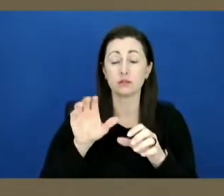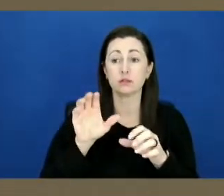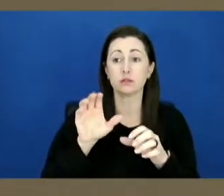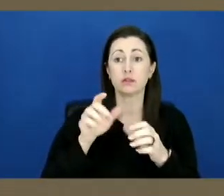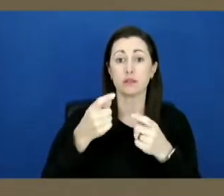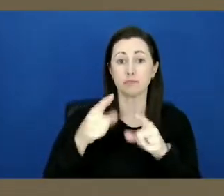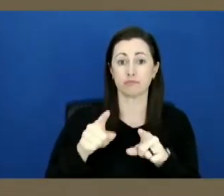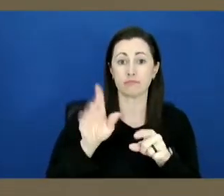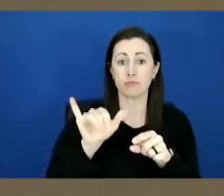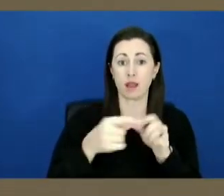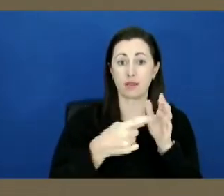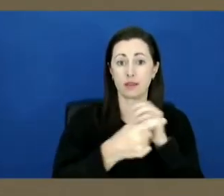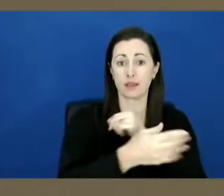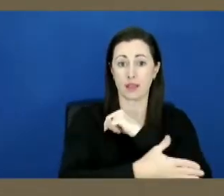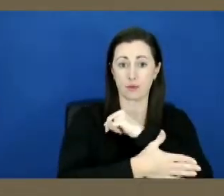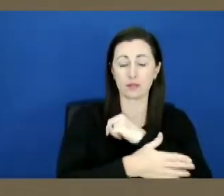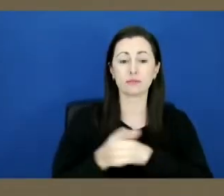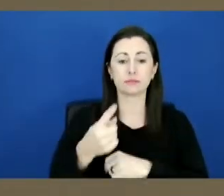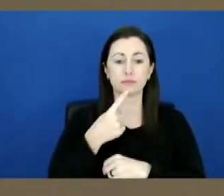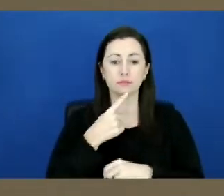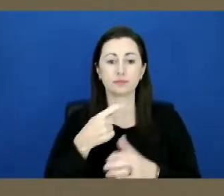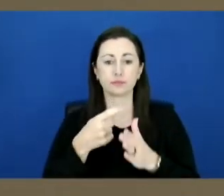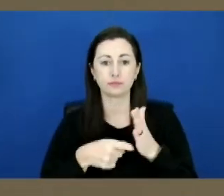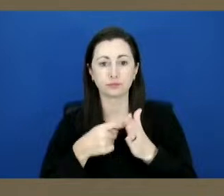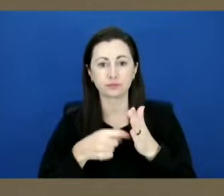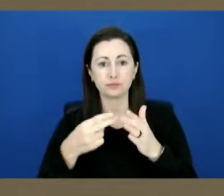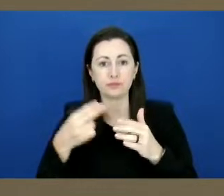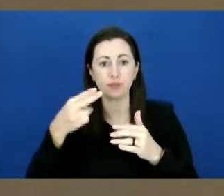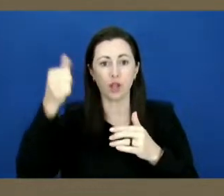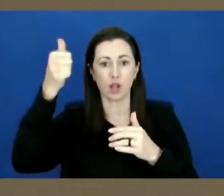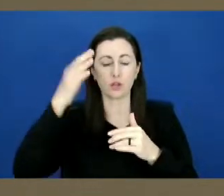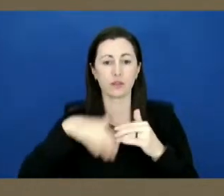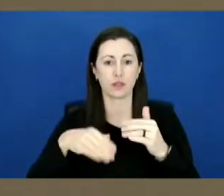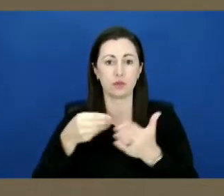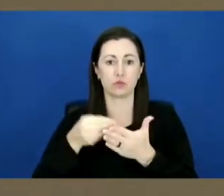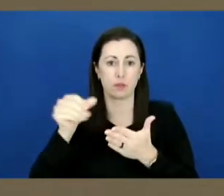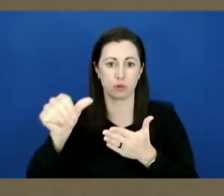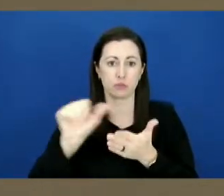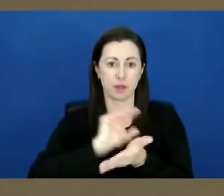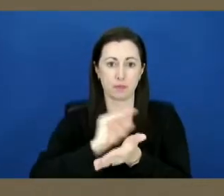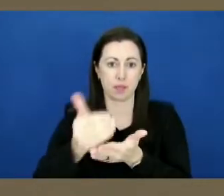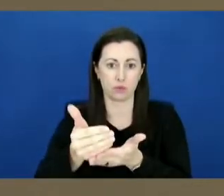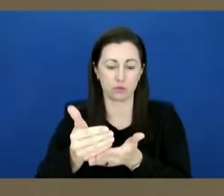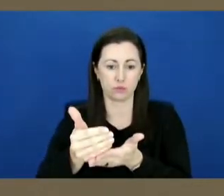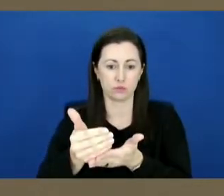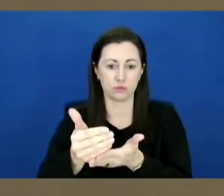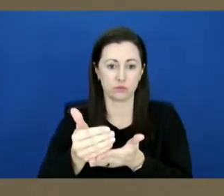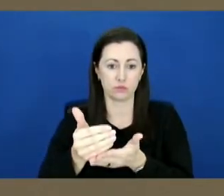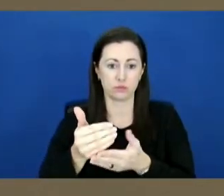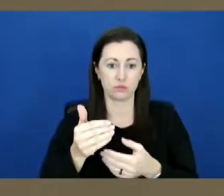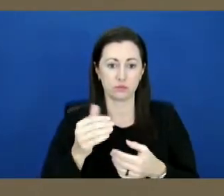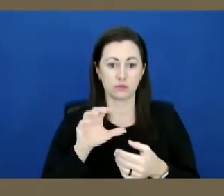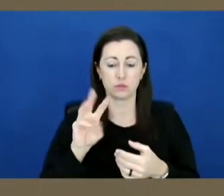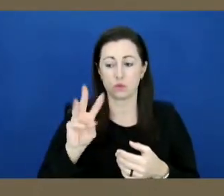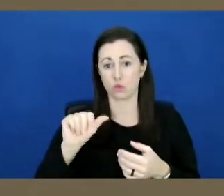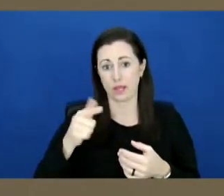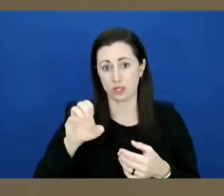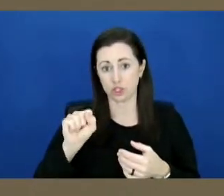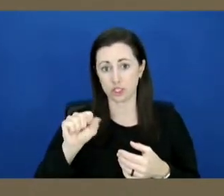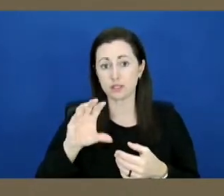ACTUAL COSTS INCURRED BY THE COUNTY. AND THE RESPONSE WAS, THAT THE